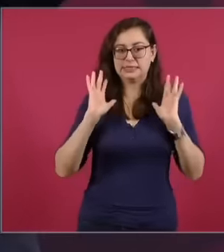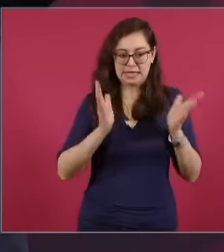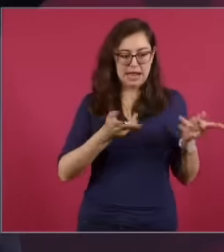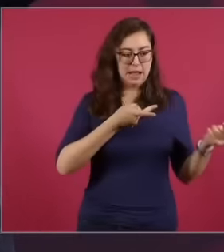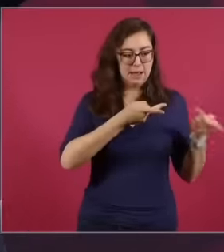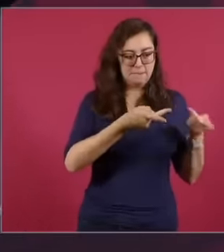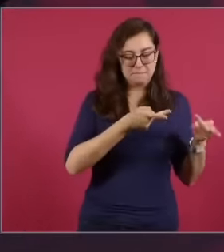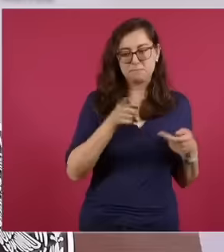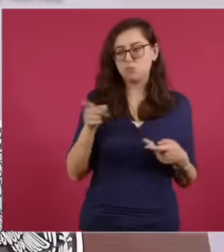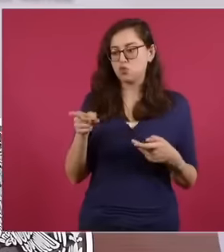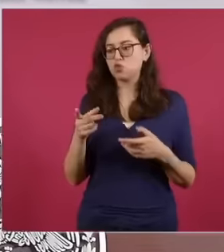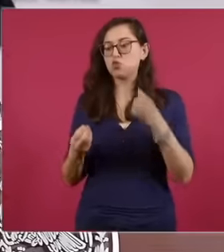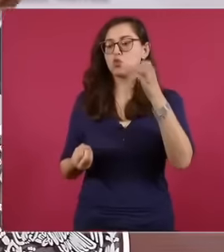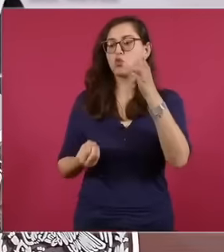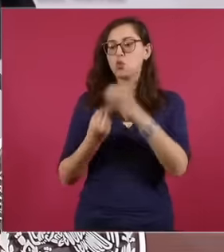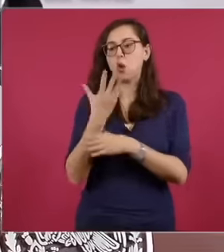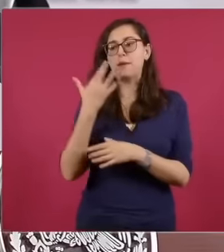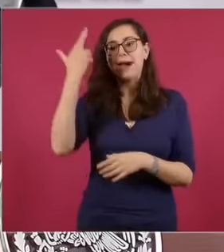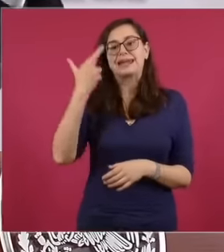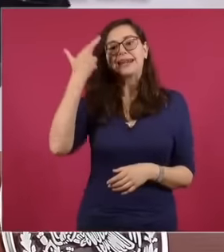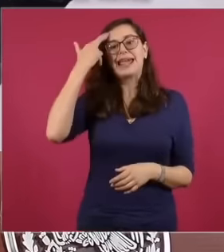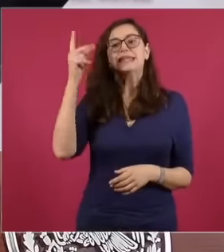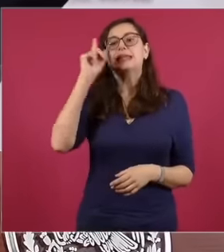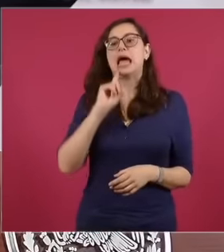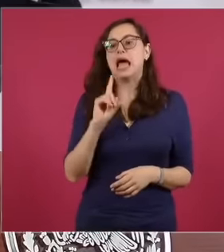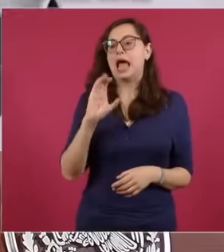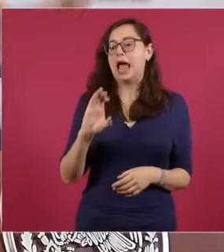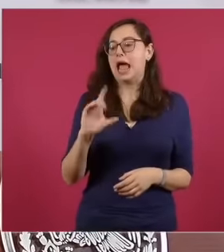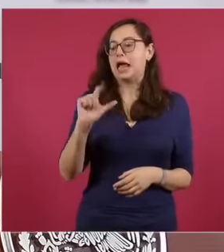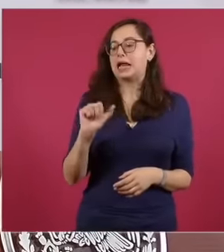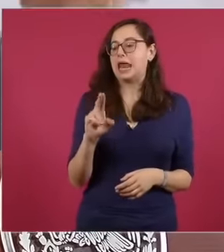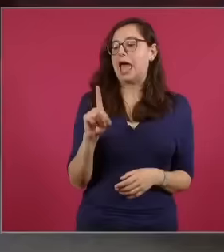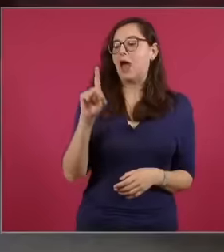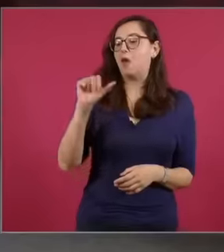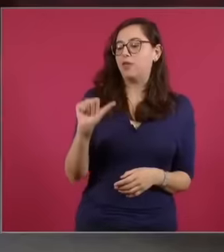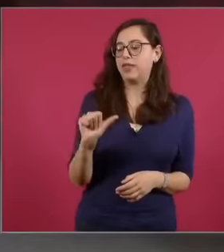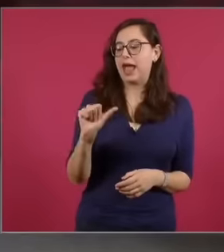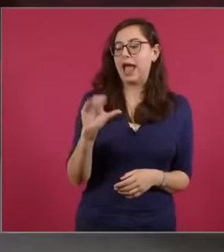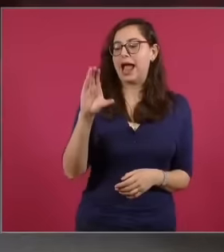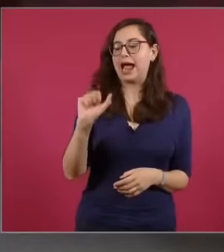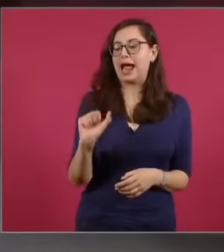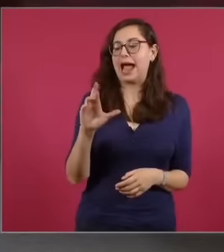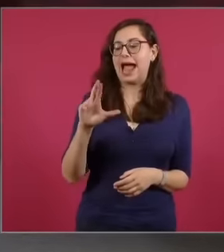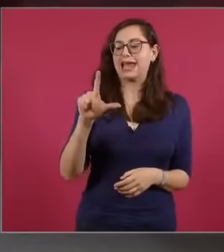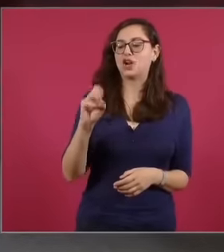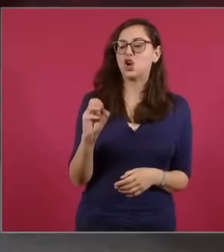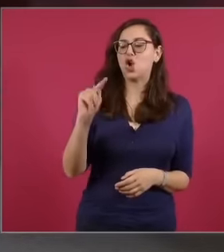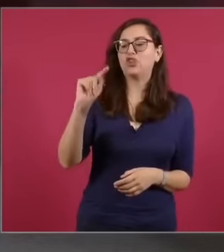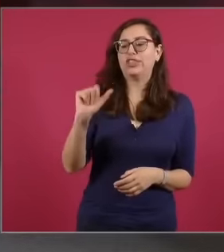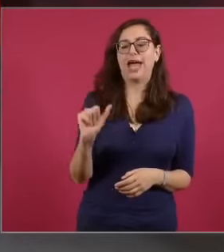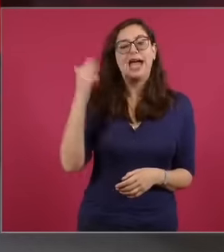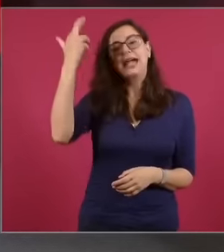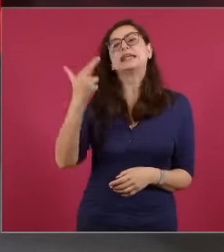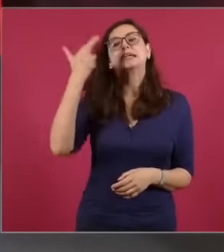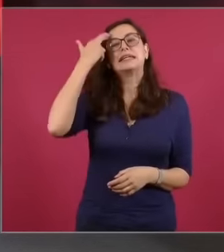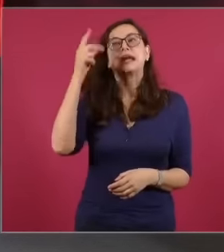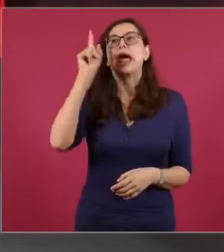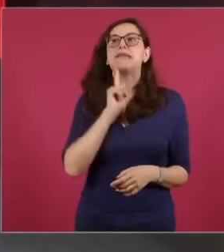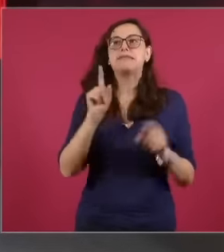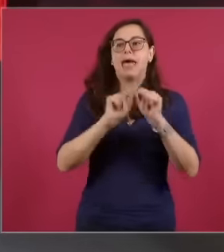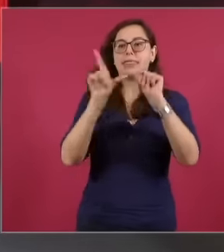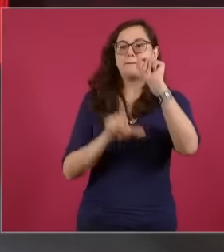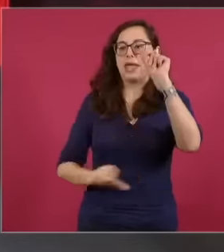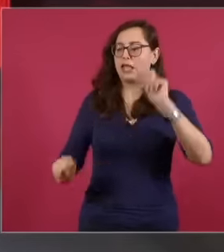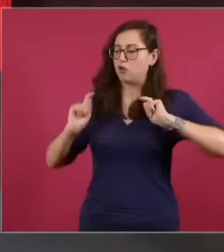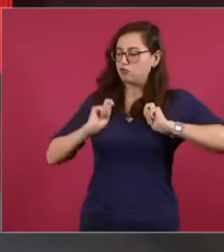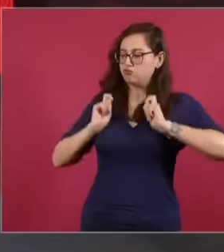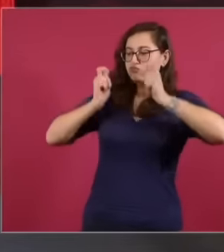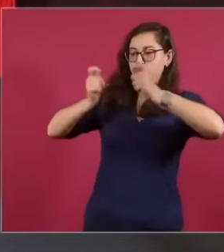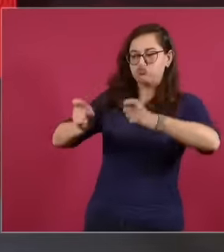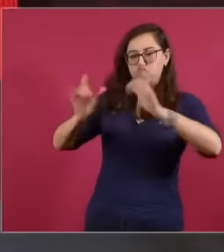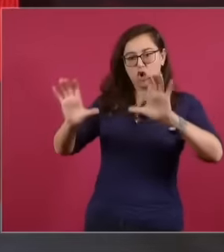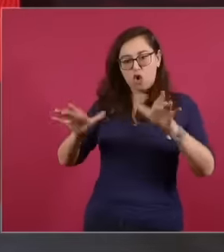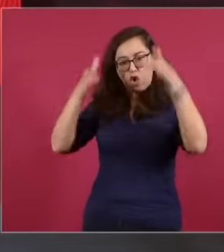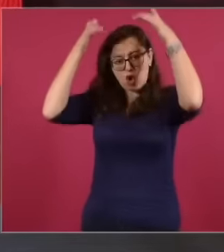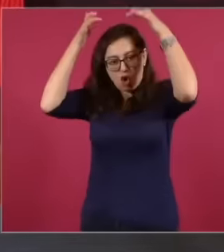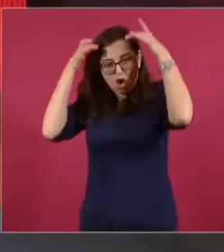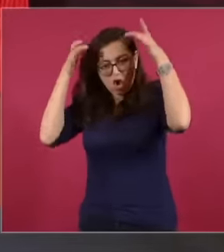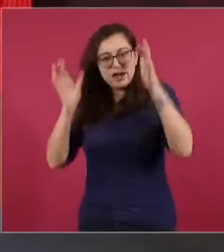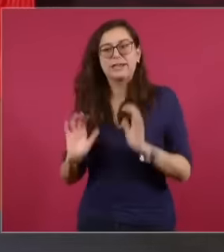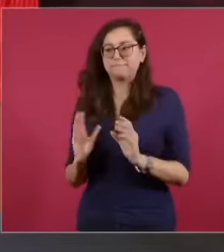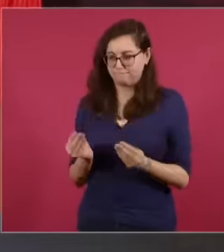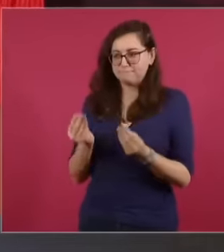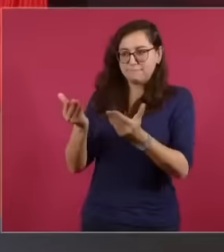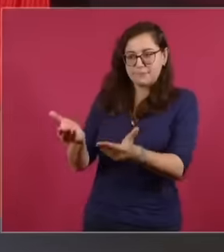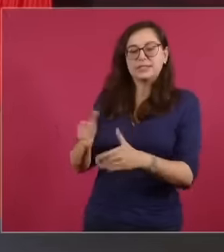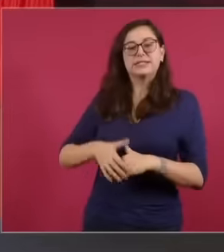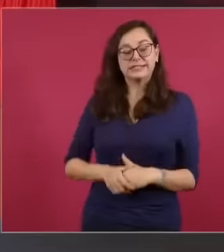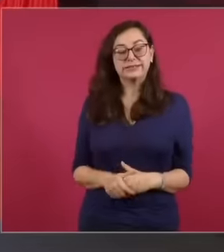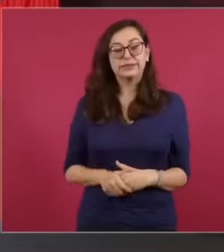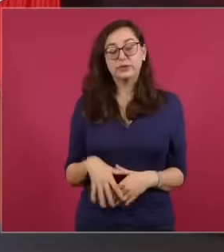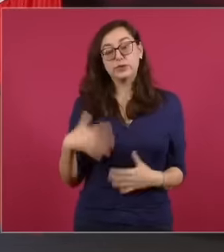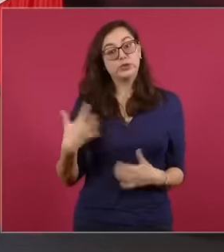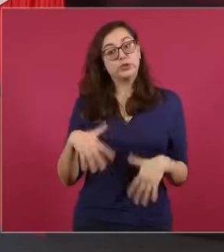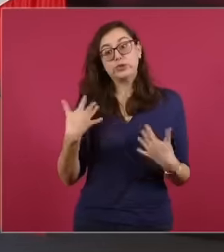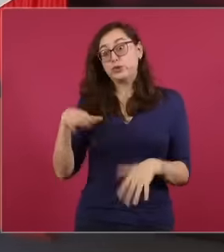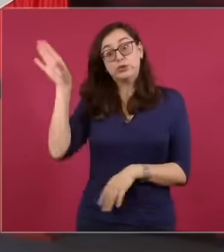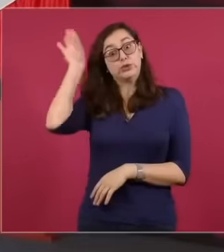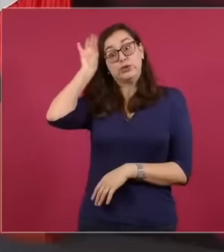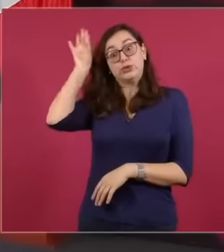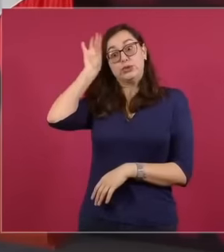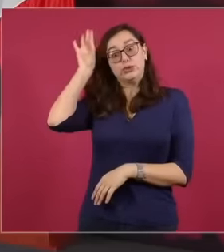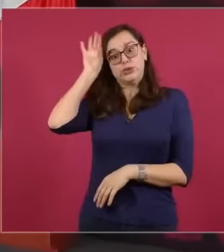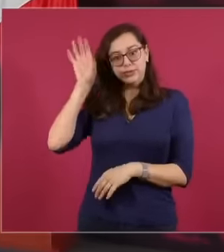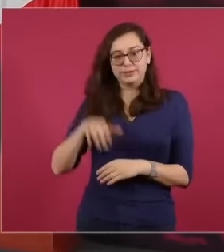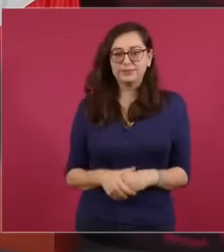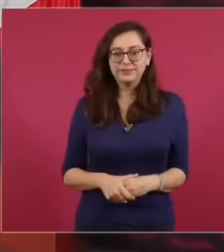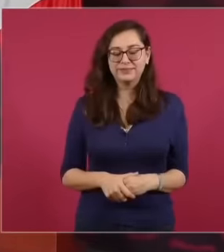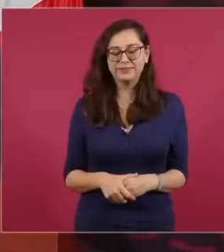Carlota queen of Mexico So no no no no eh that's how